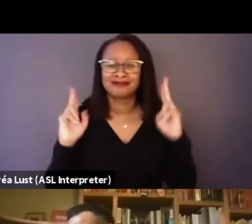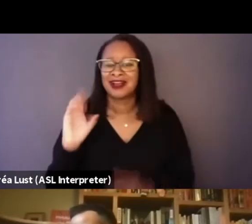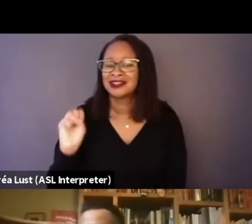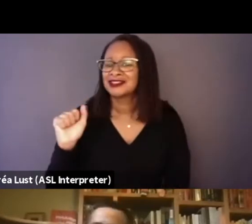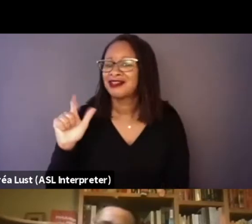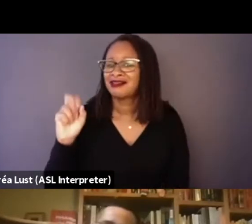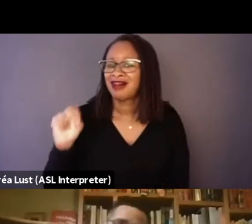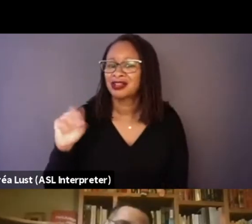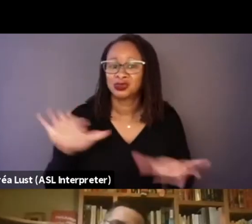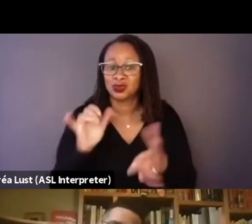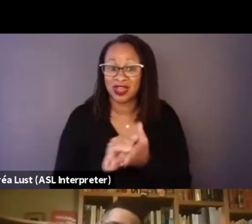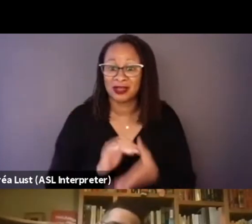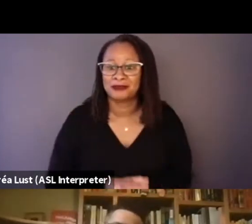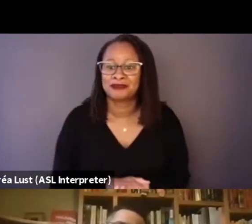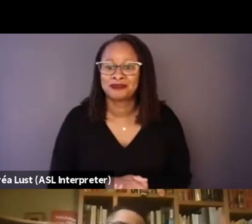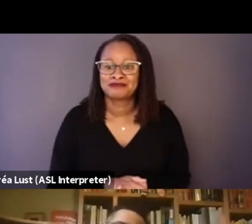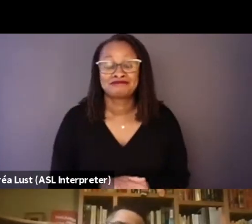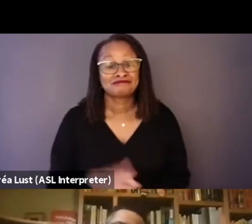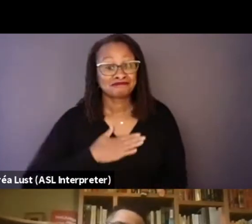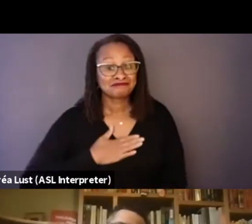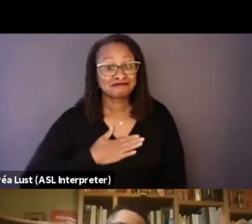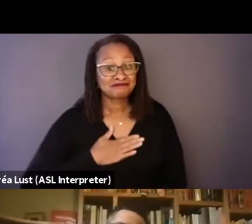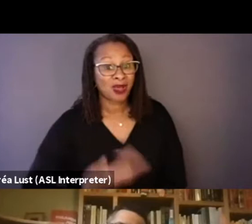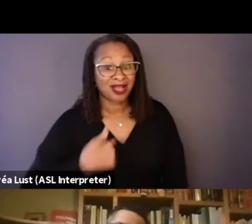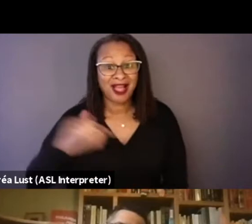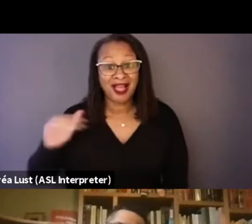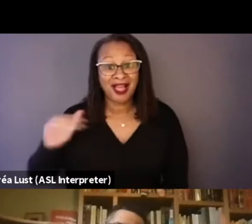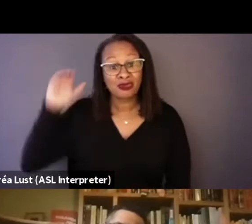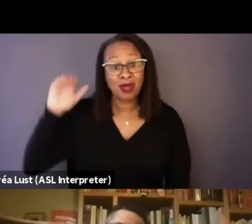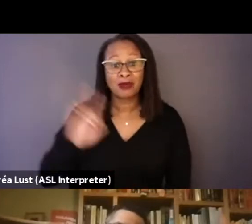Well, I grew up in Tunisia until the age of nine,